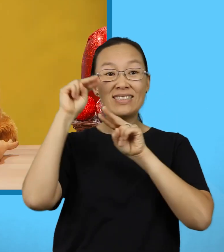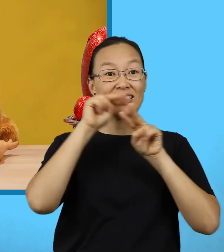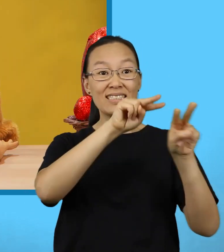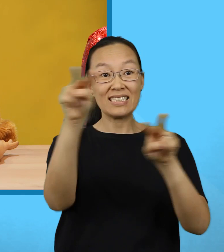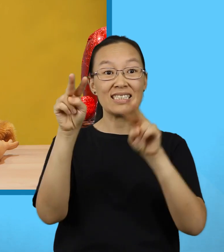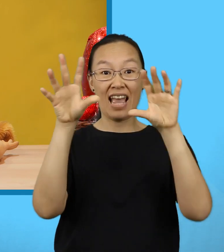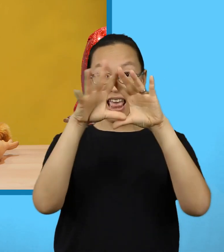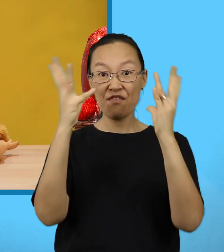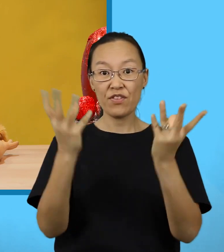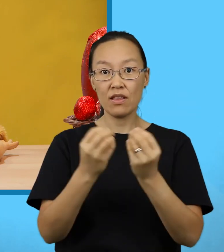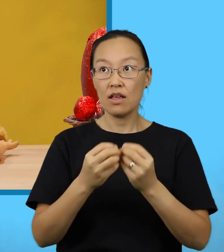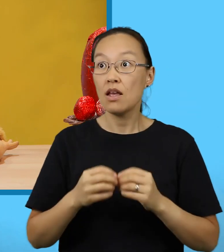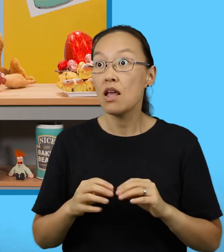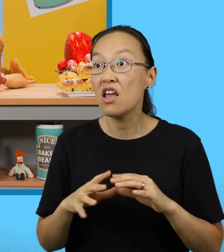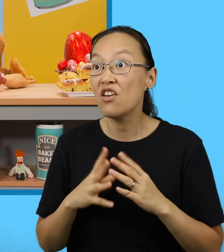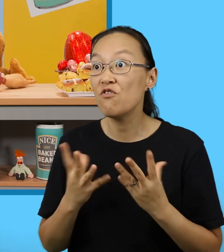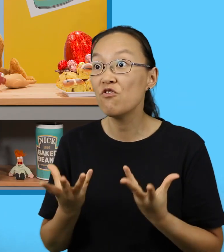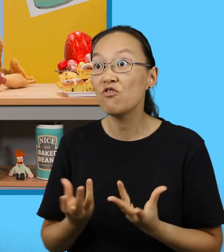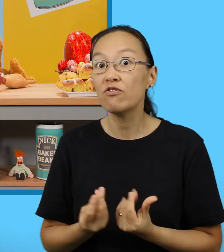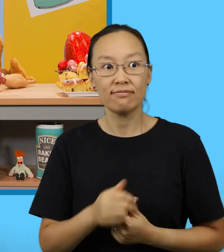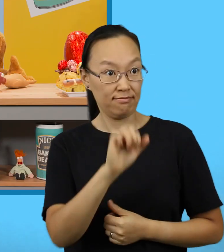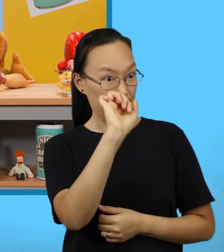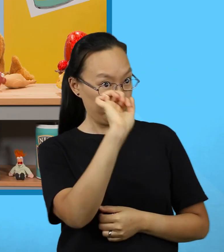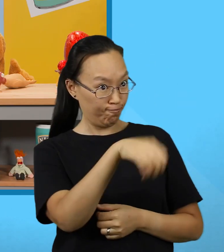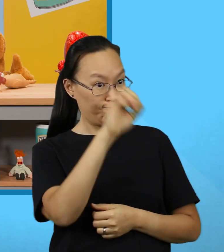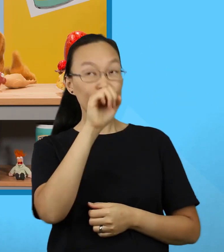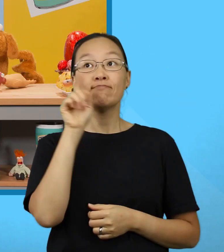He sees everything? Yeah. Every single thing.